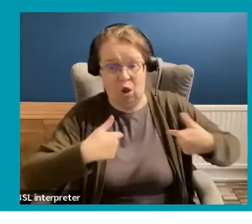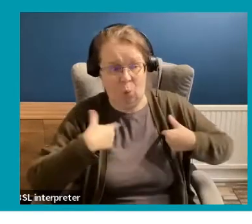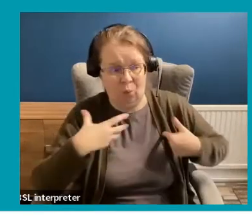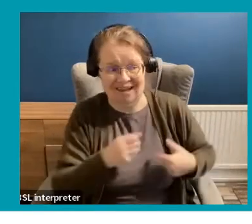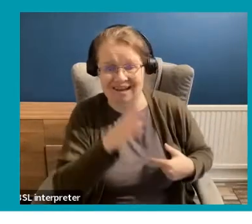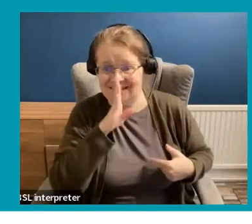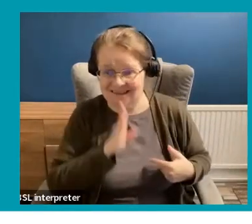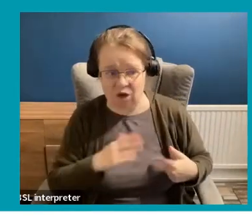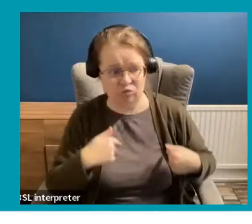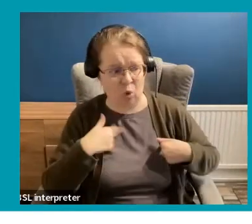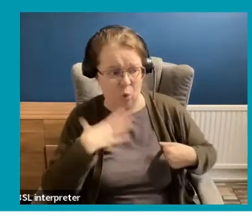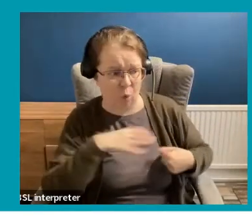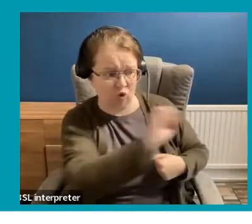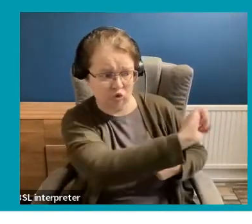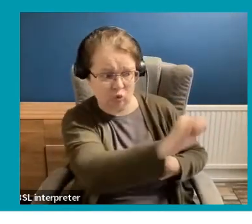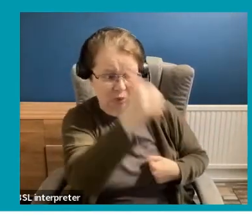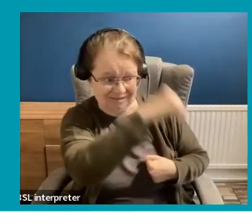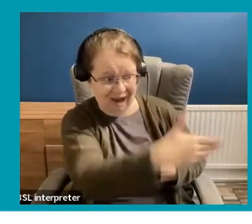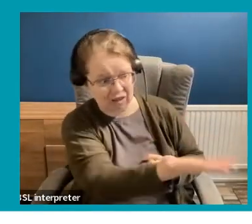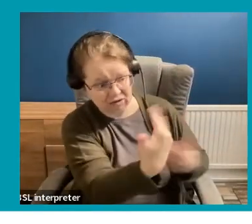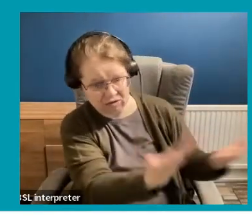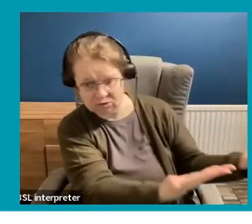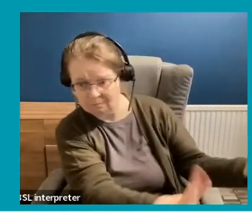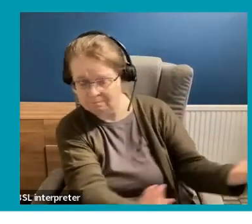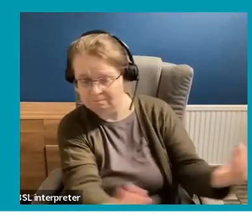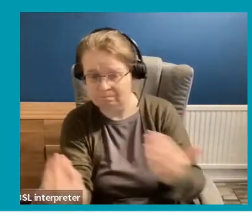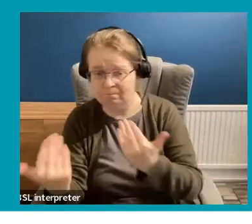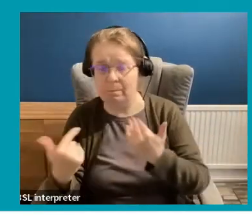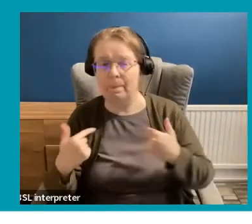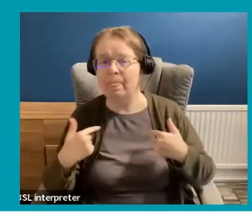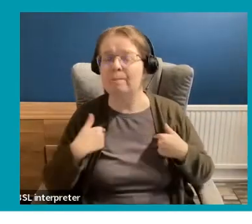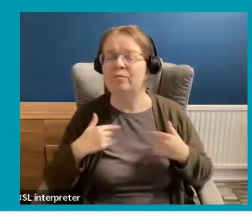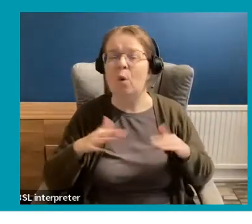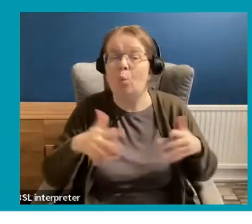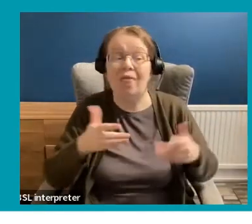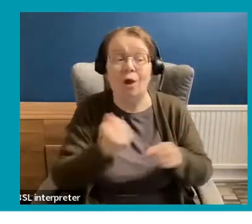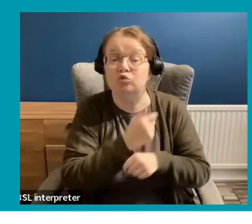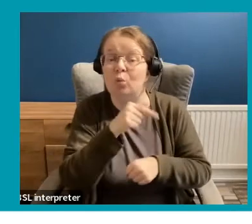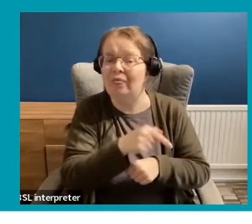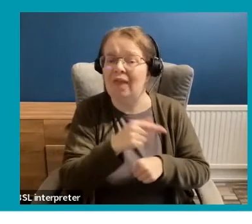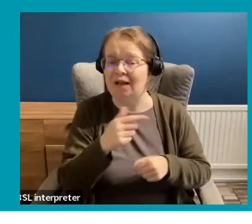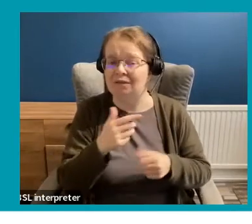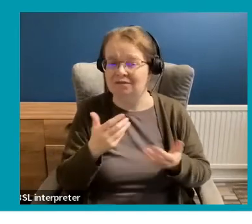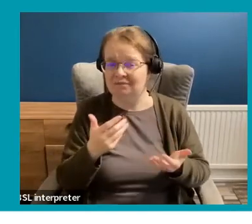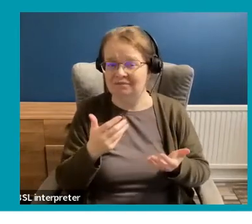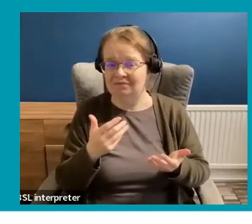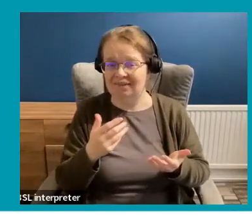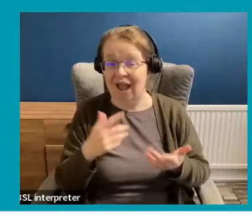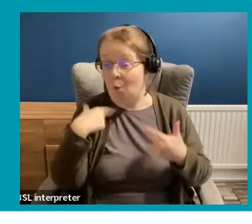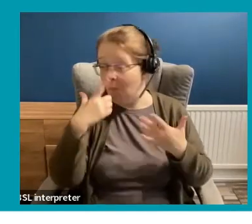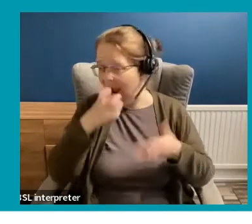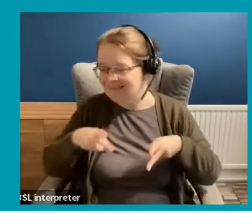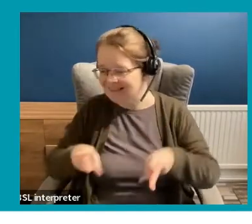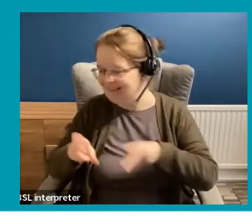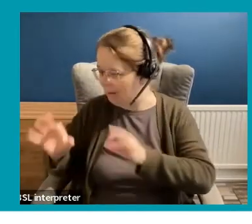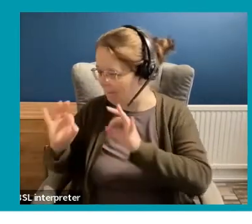And without doing that were not actually going to, you know, have all the systems in place but we won't